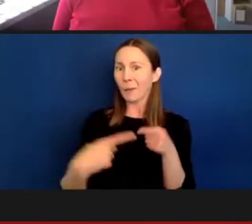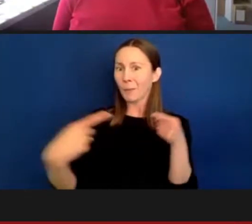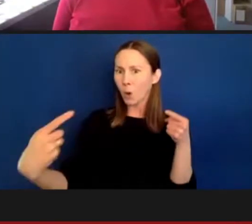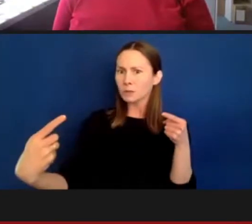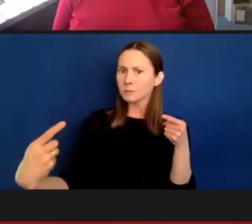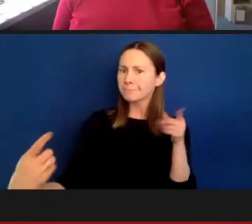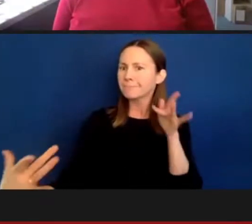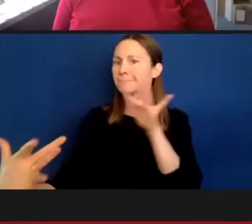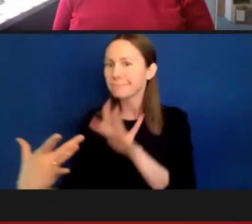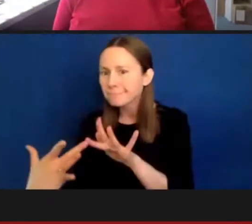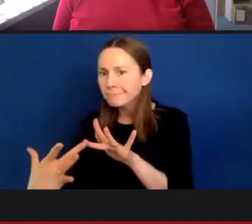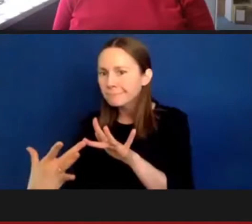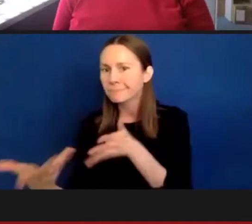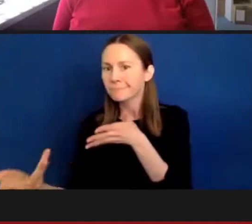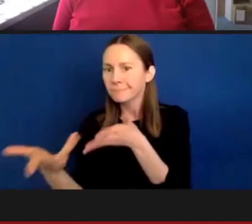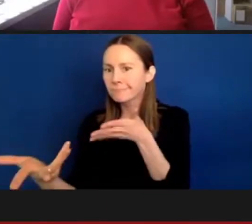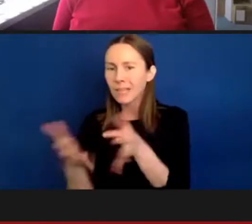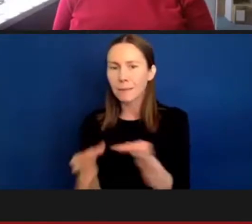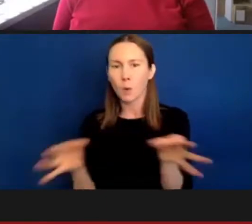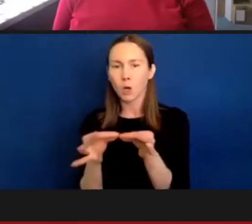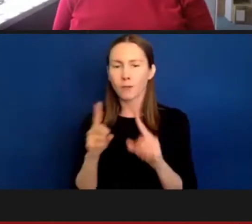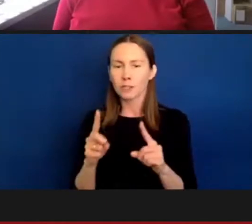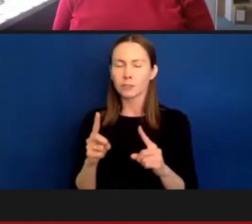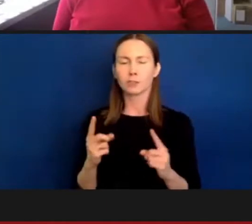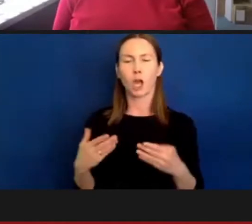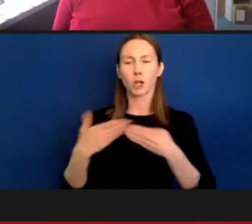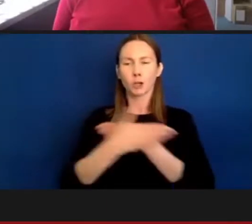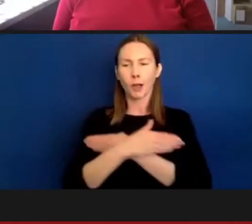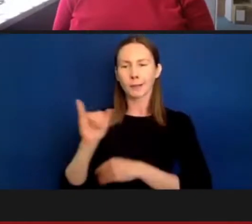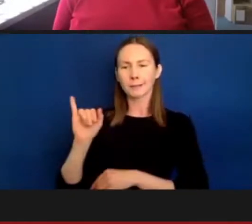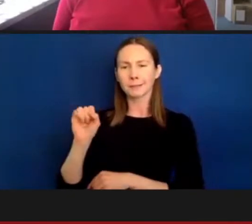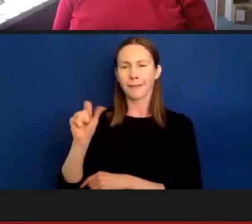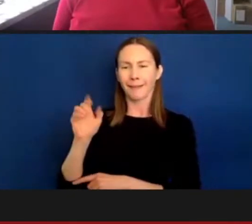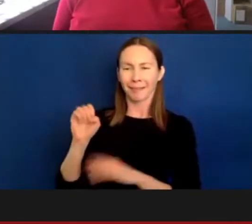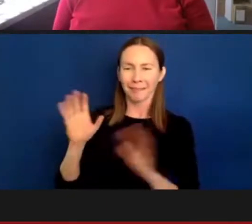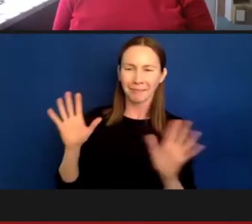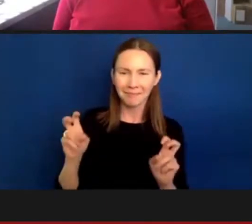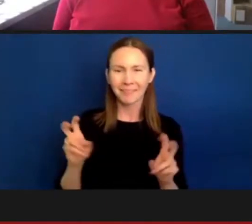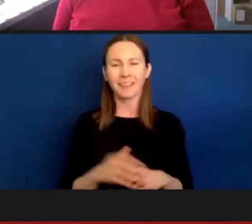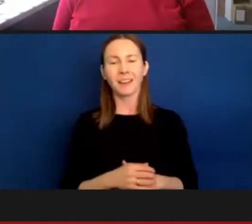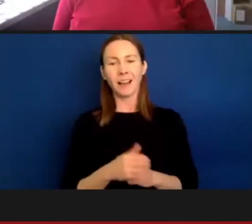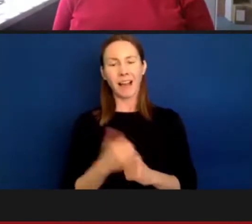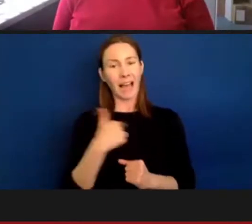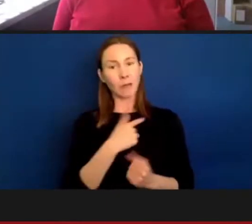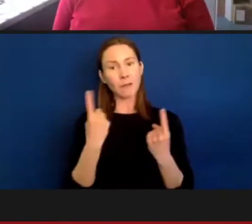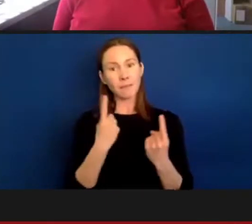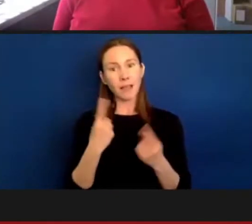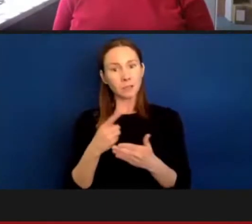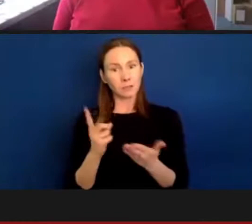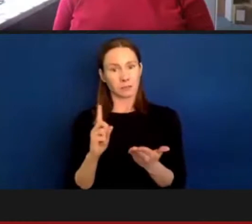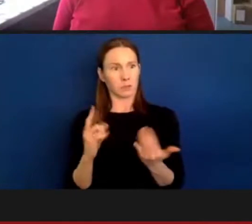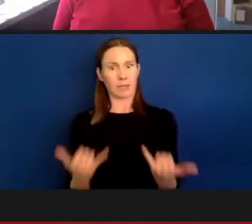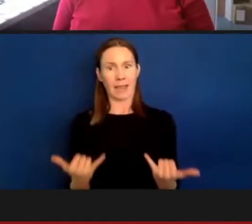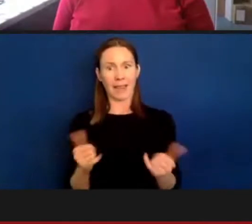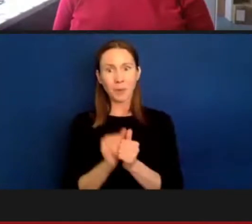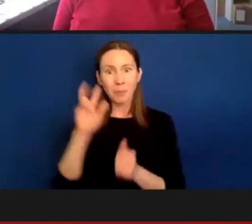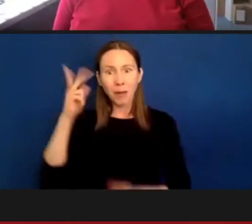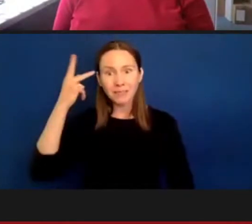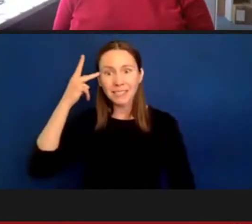conversations. You know, I reflect even where we are today in our policies.